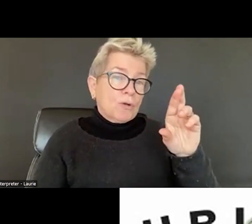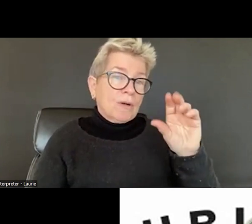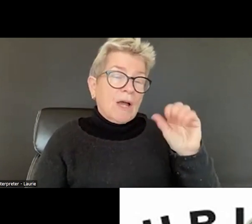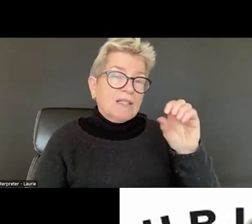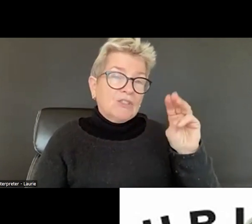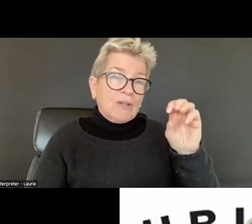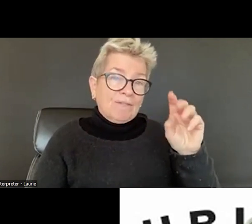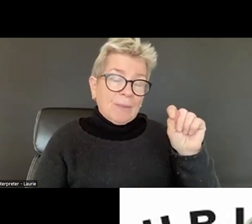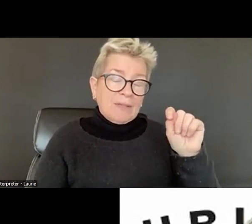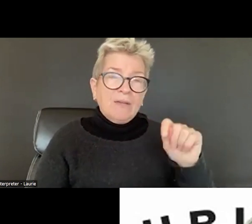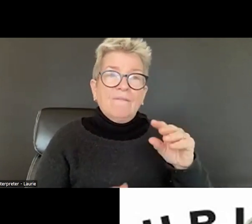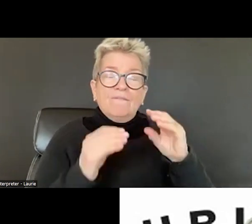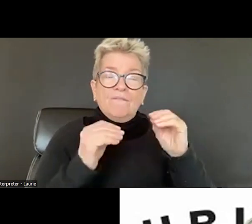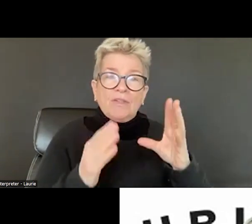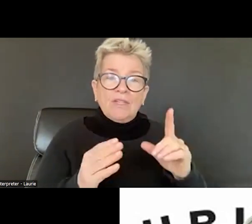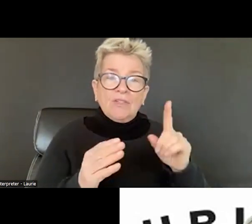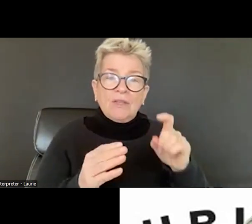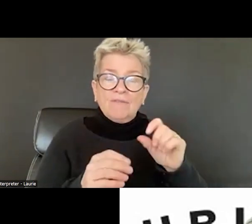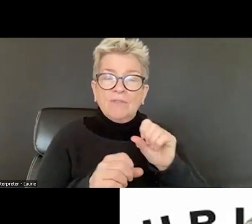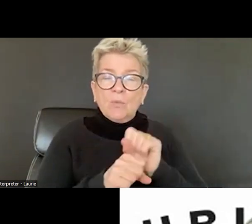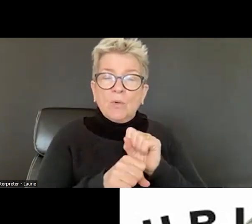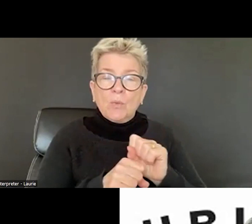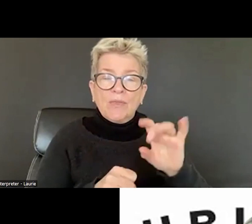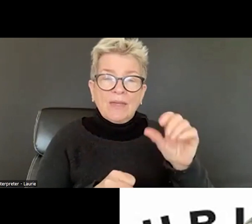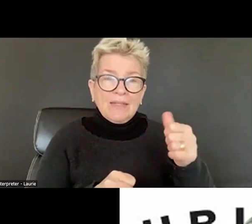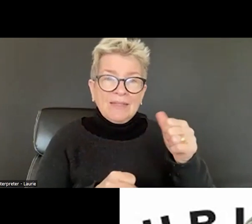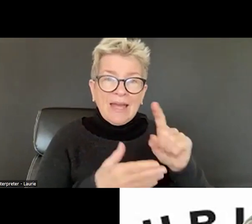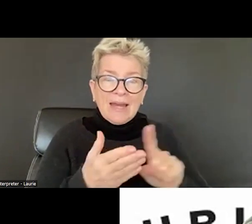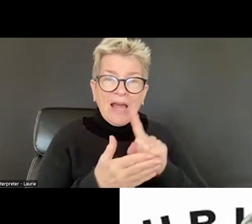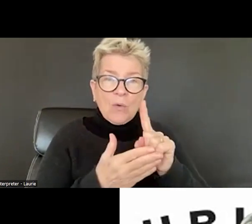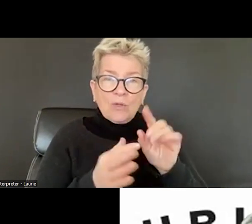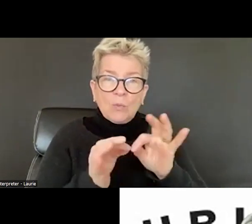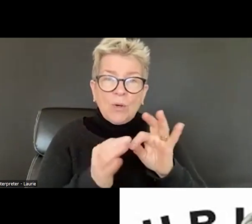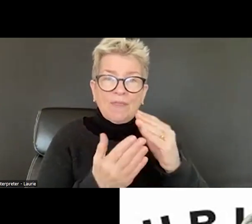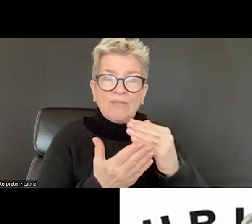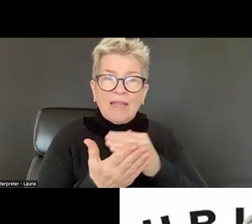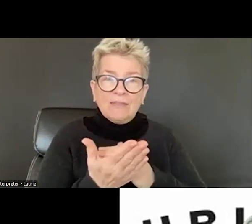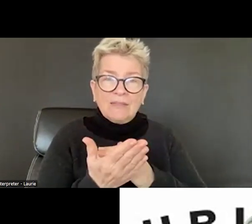they have to produce um and work with 10 hours of lessons through Junior Achievement before